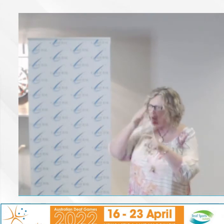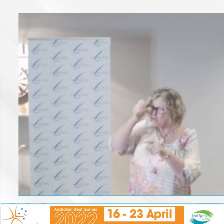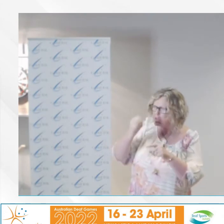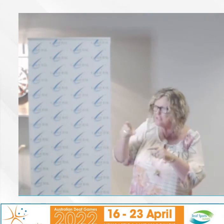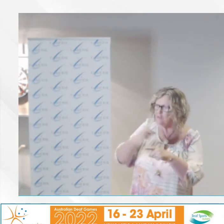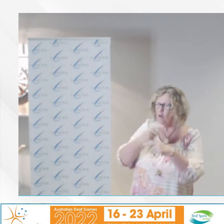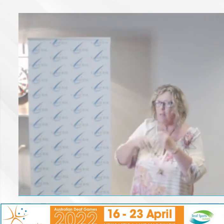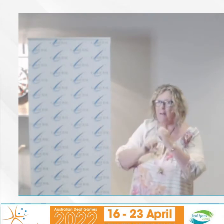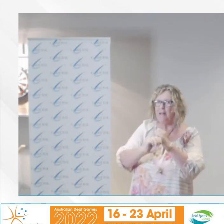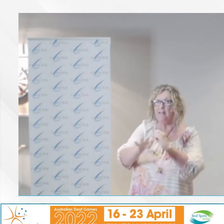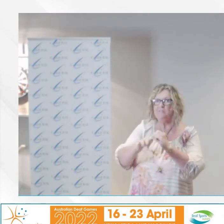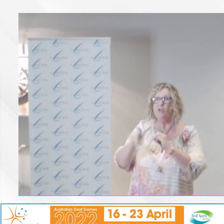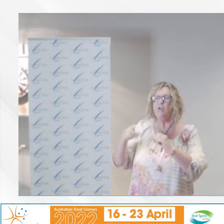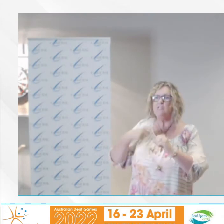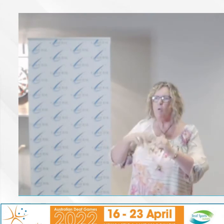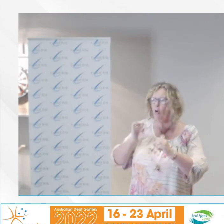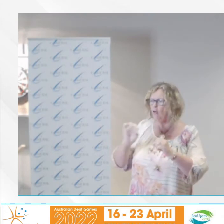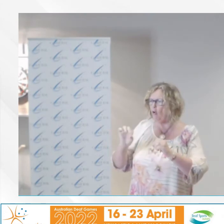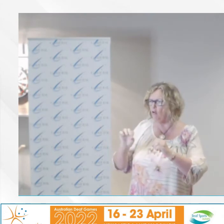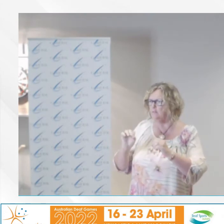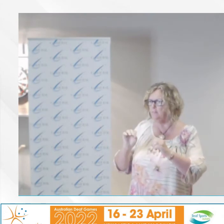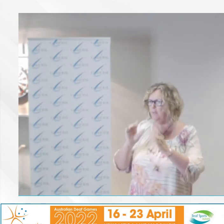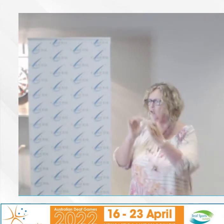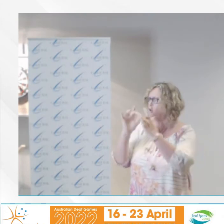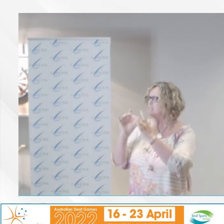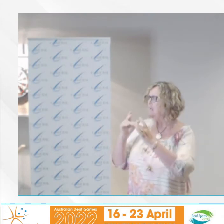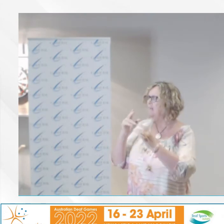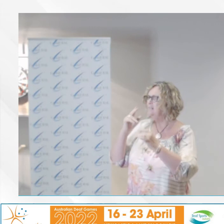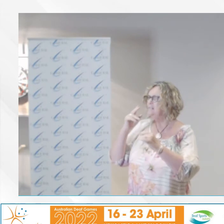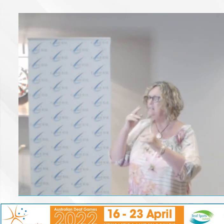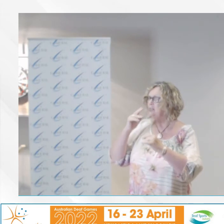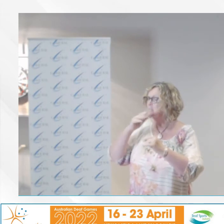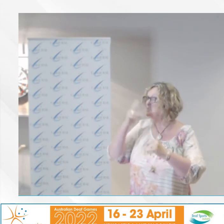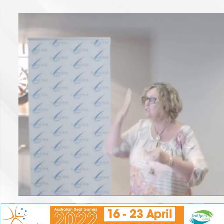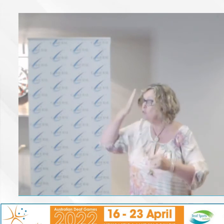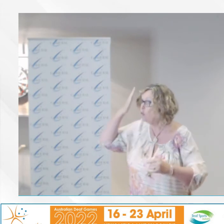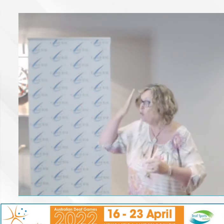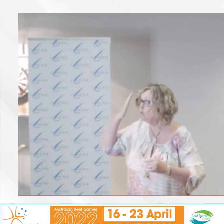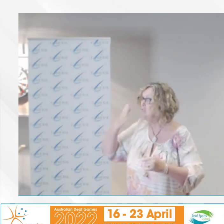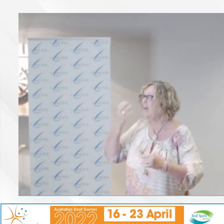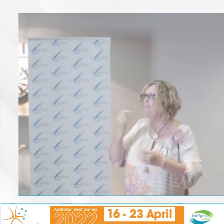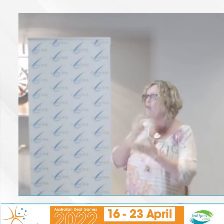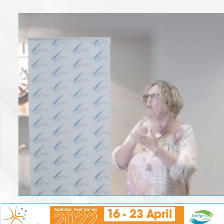uh it might be nice as christine was talking about um why are we like why do we get in touch